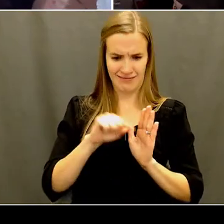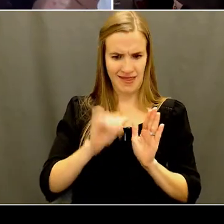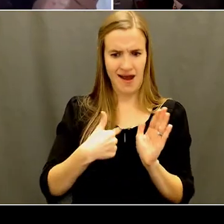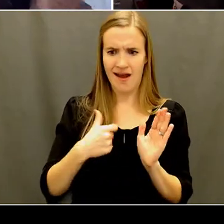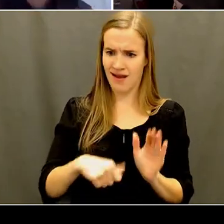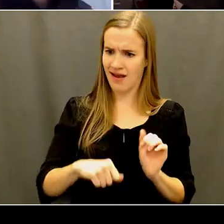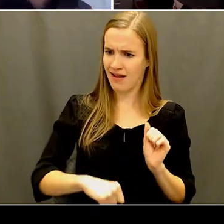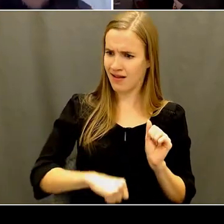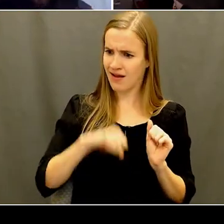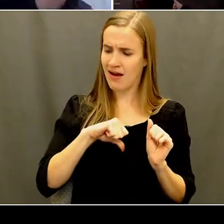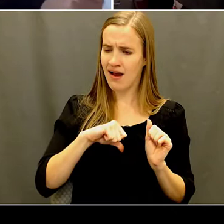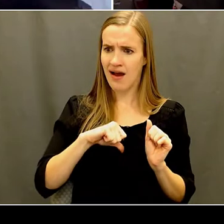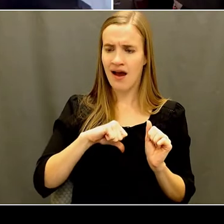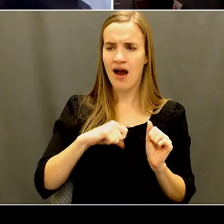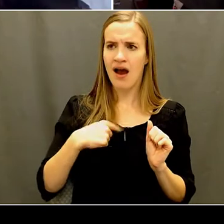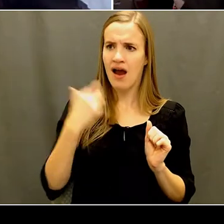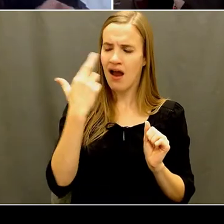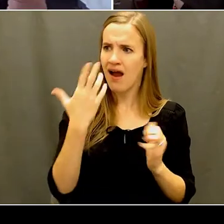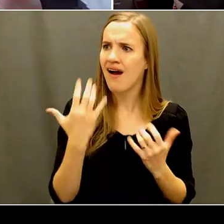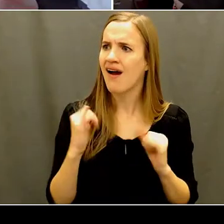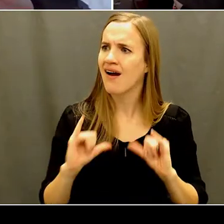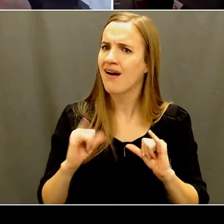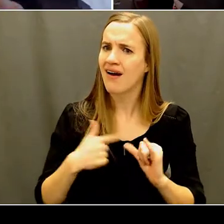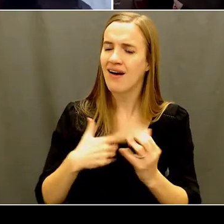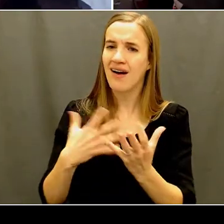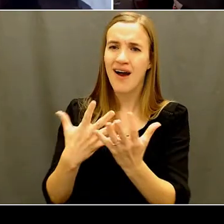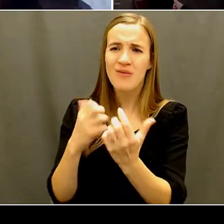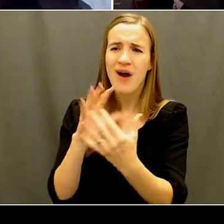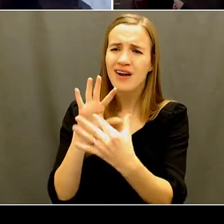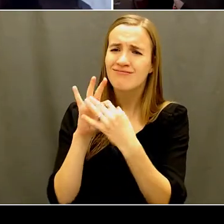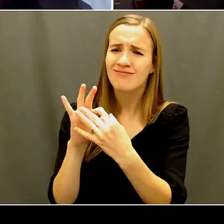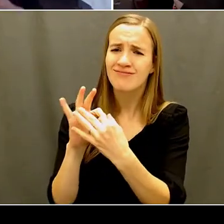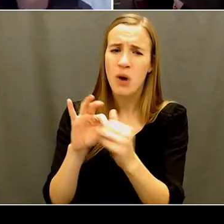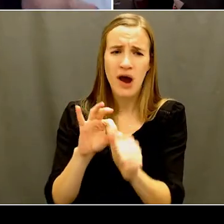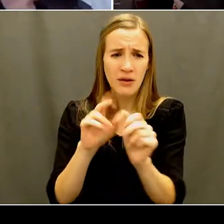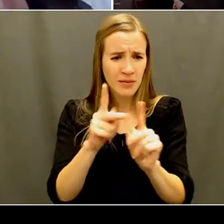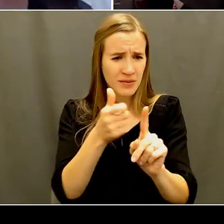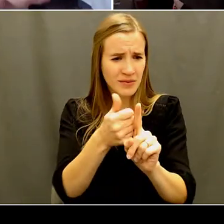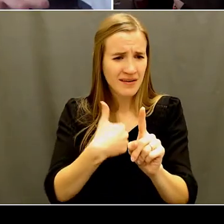peers. I want to learn disability history. And and that's what, what y'all